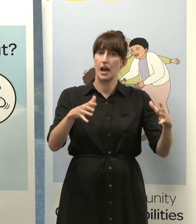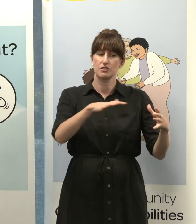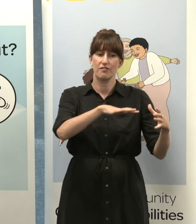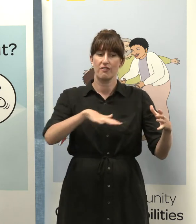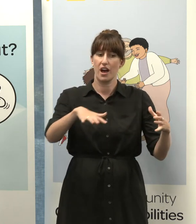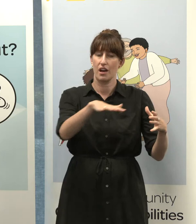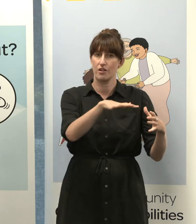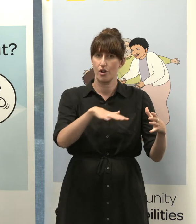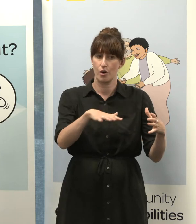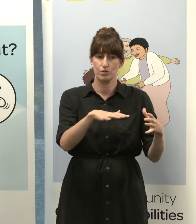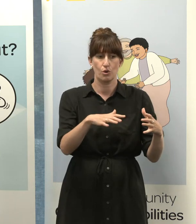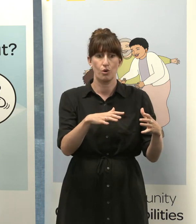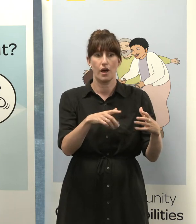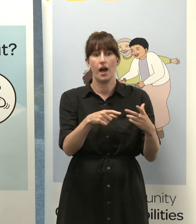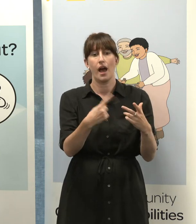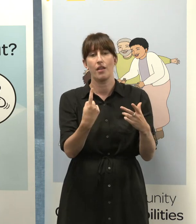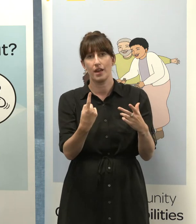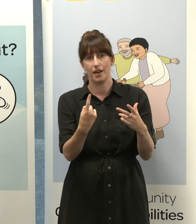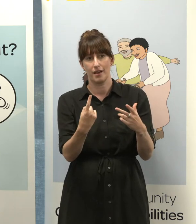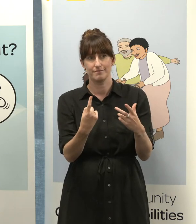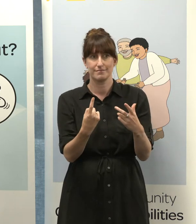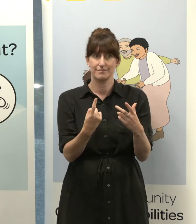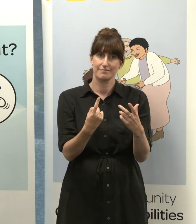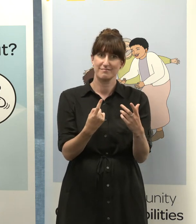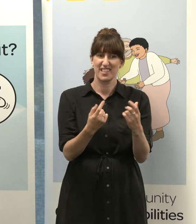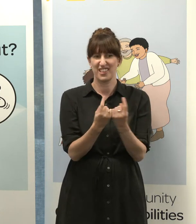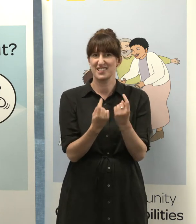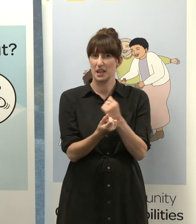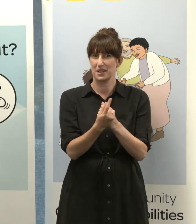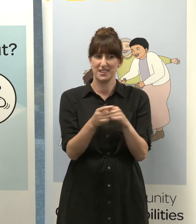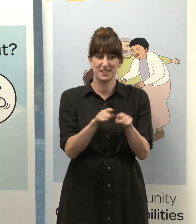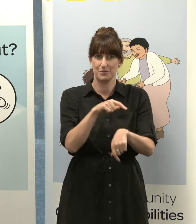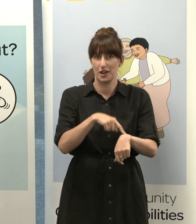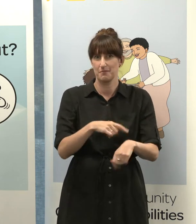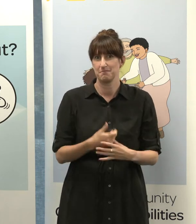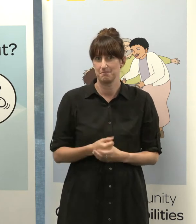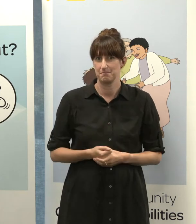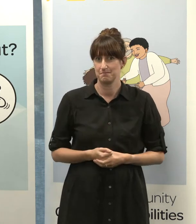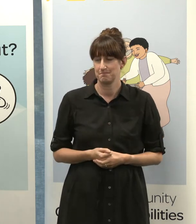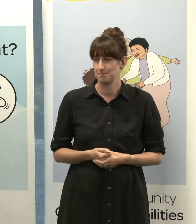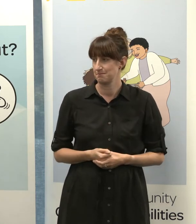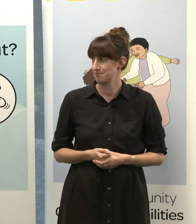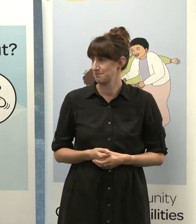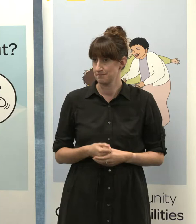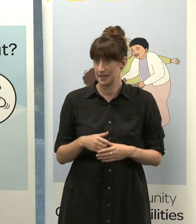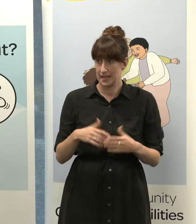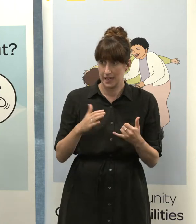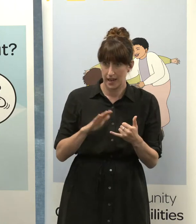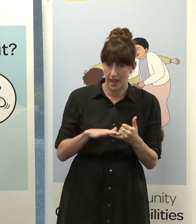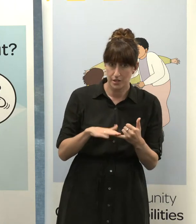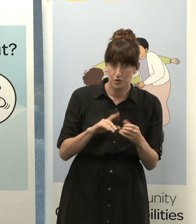what is going on for them. Many of those people are in larger whanau as well so there